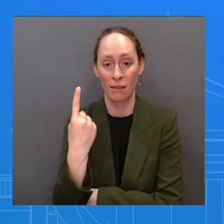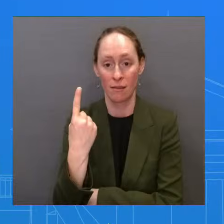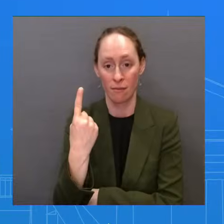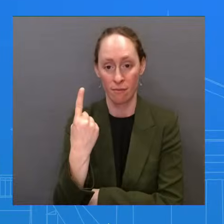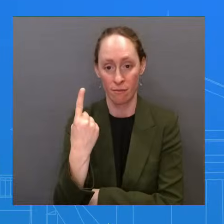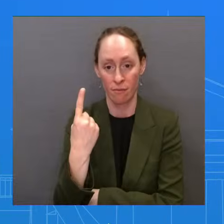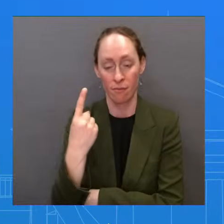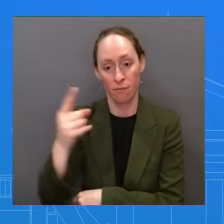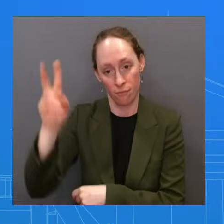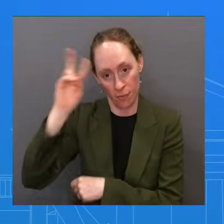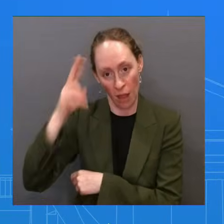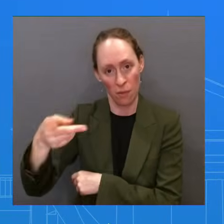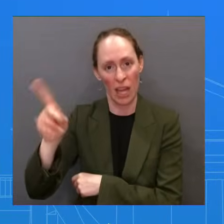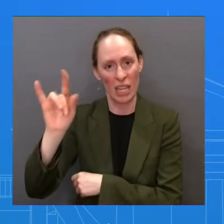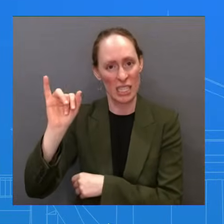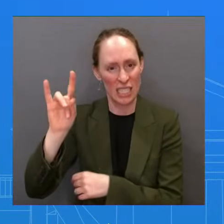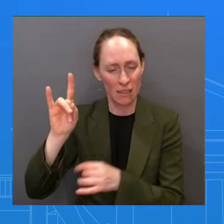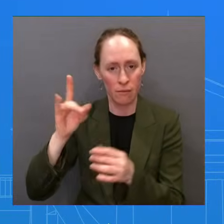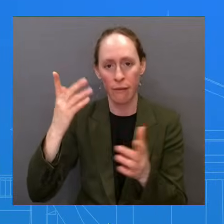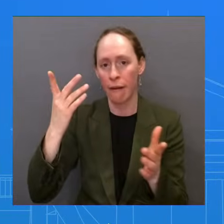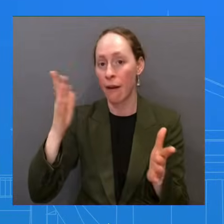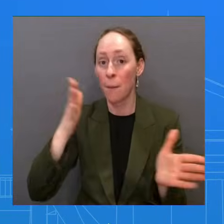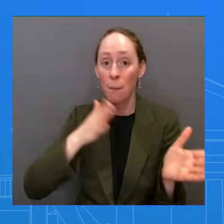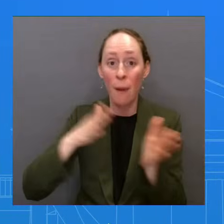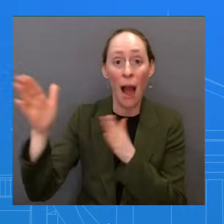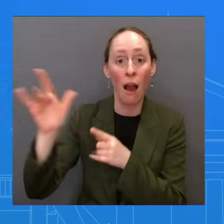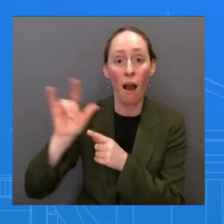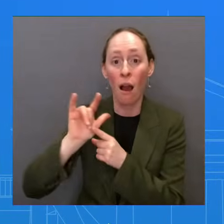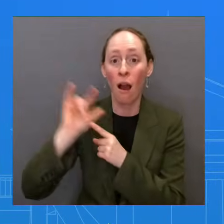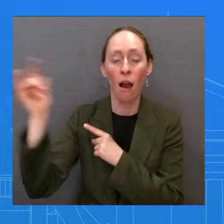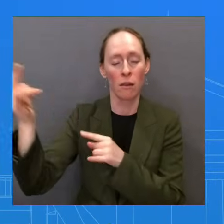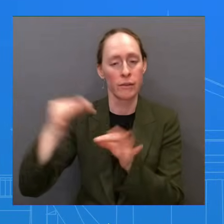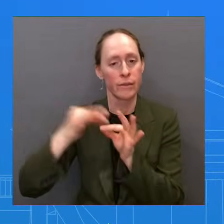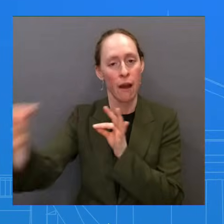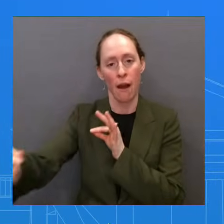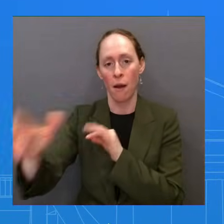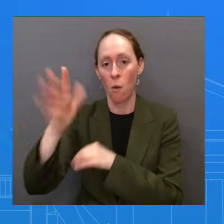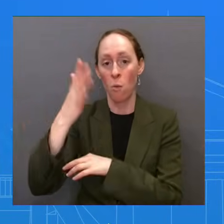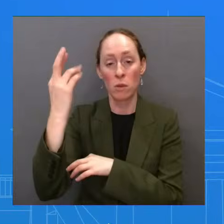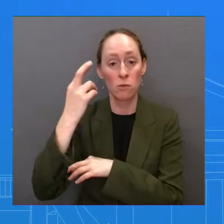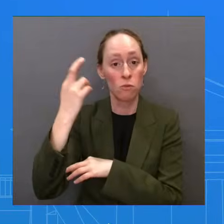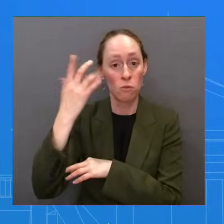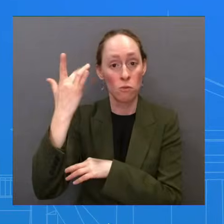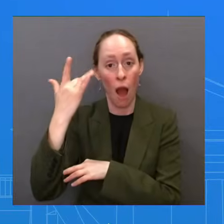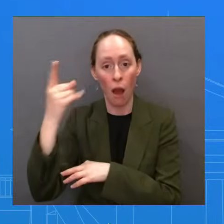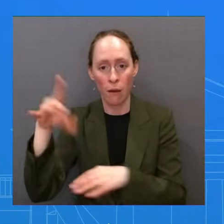We saw President Obama also had to postpone a foreign trip during another fiscal showdown with Republicans.